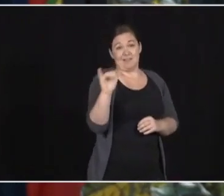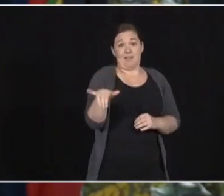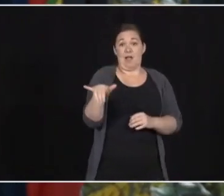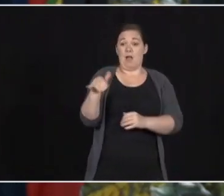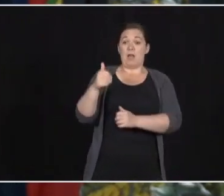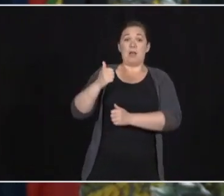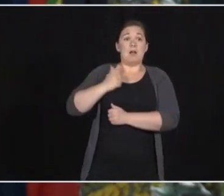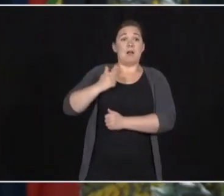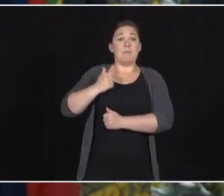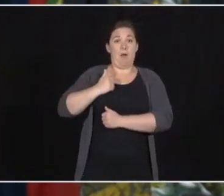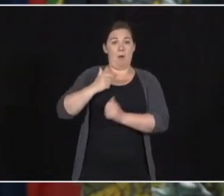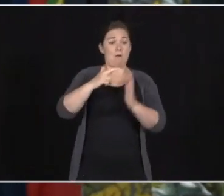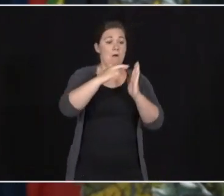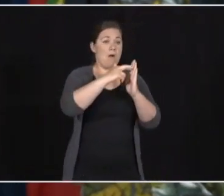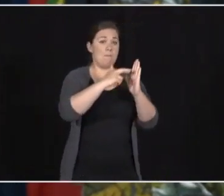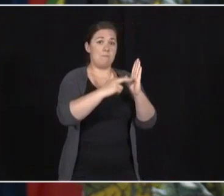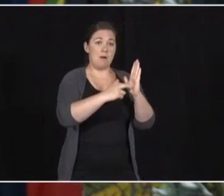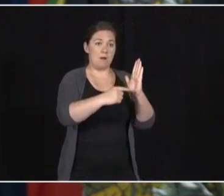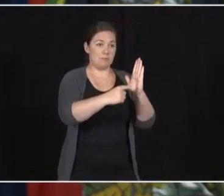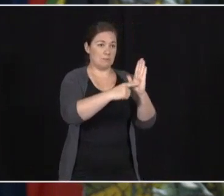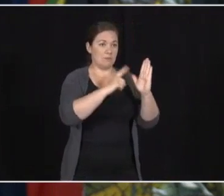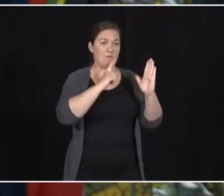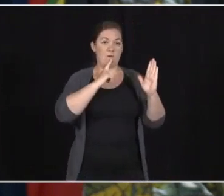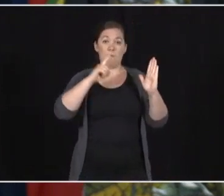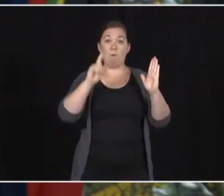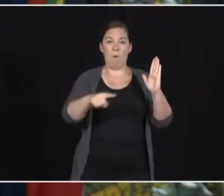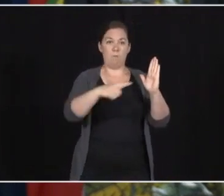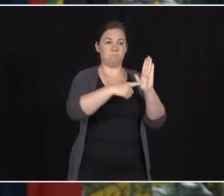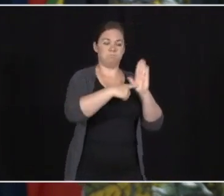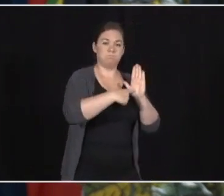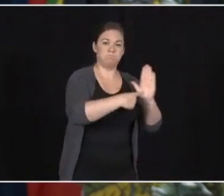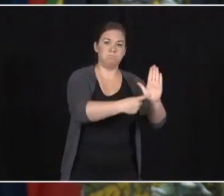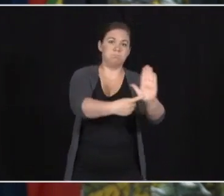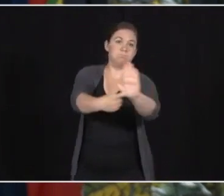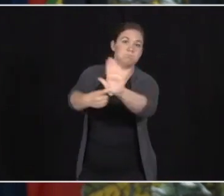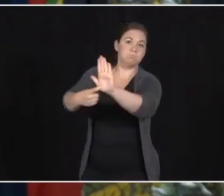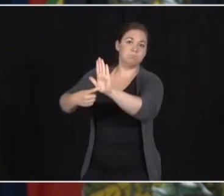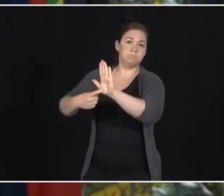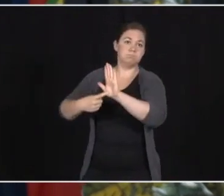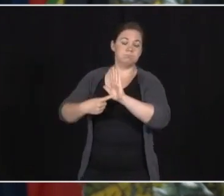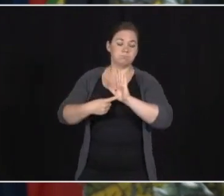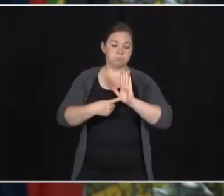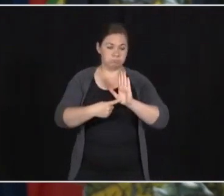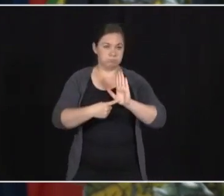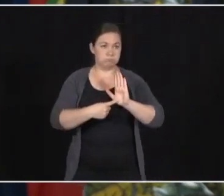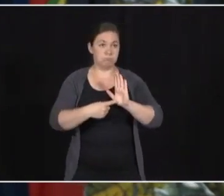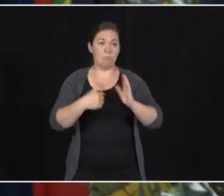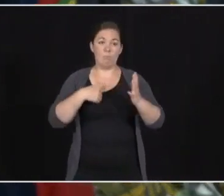to be made public. I wanted everyone to see what I saw. Because getting more eyes on the situation